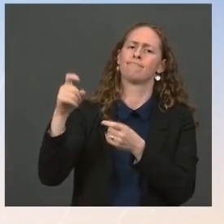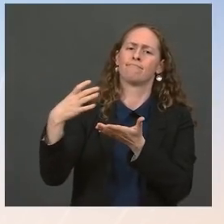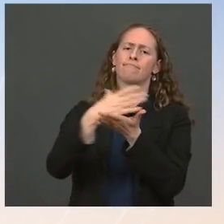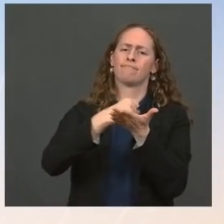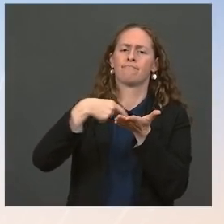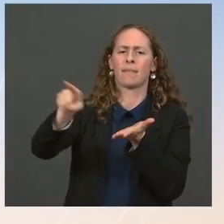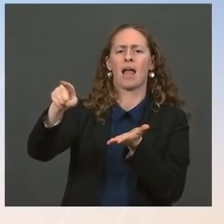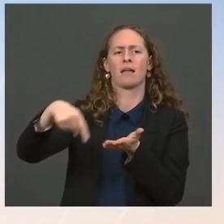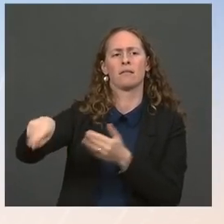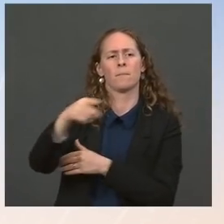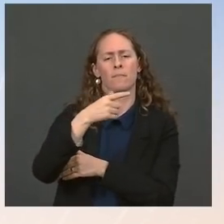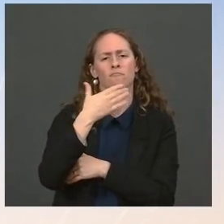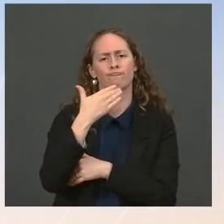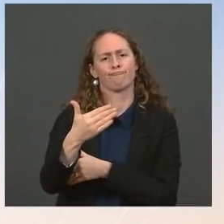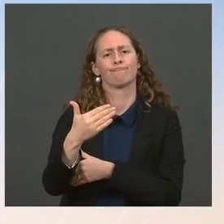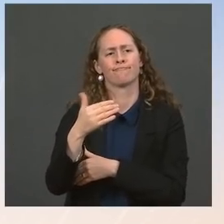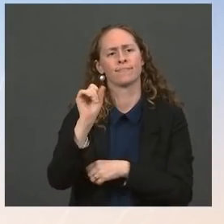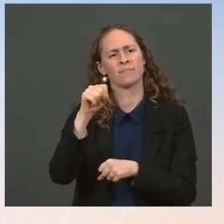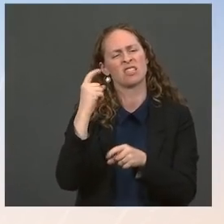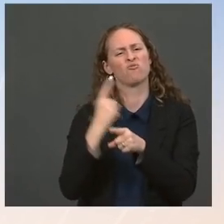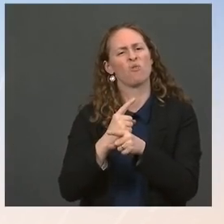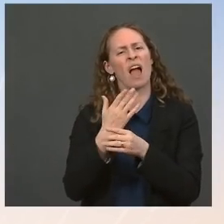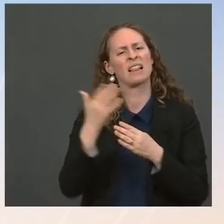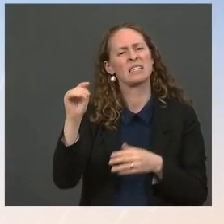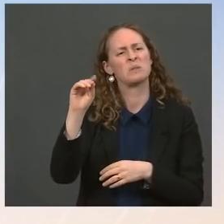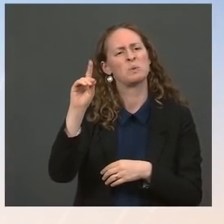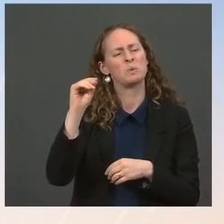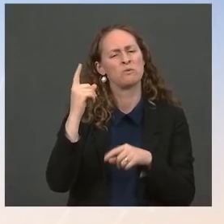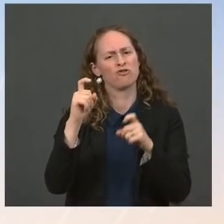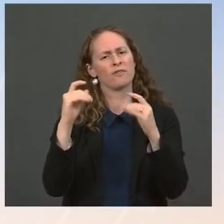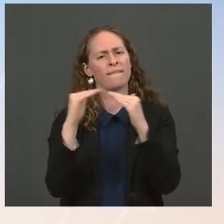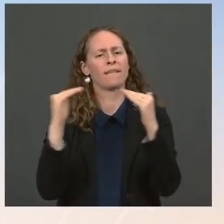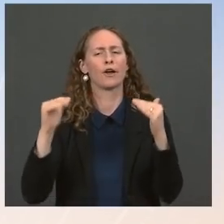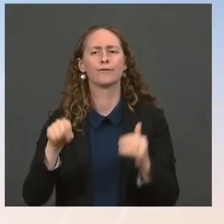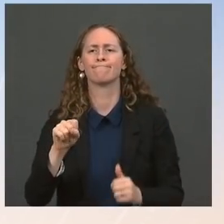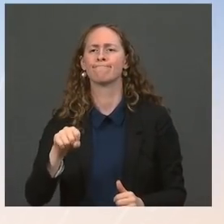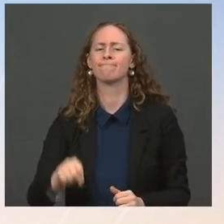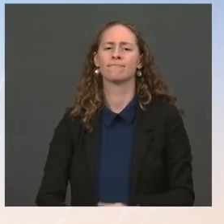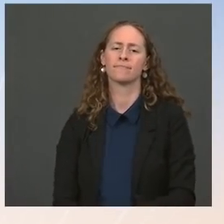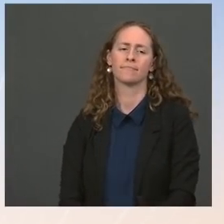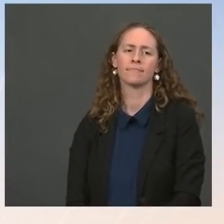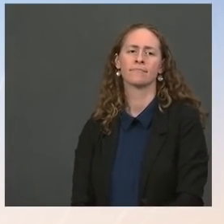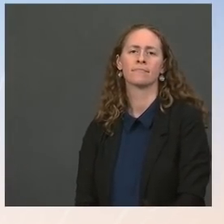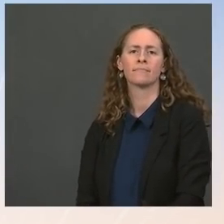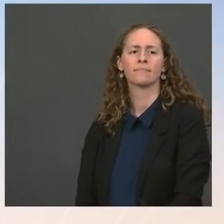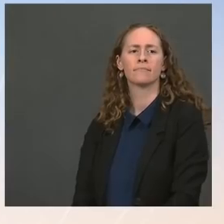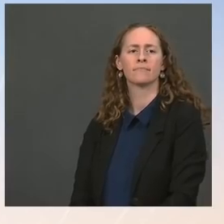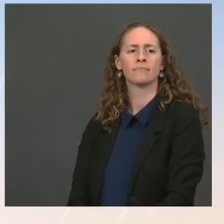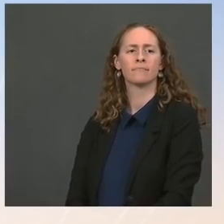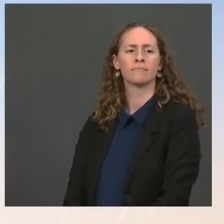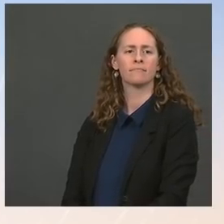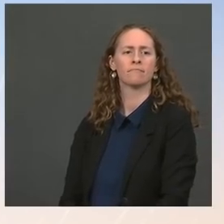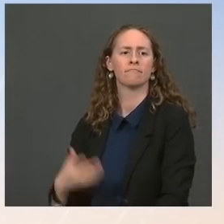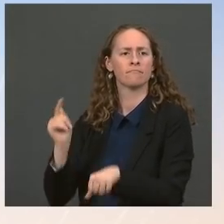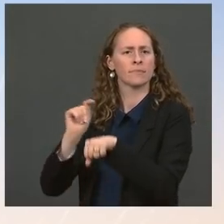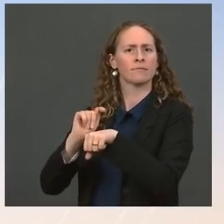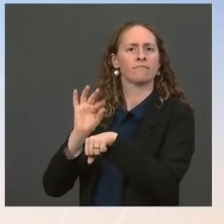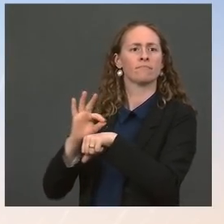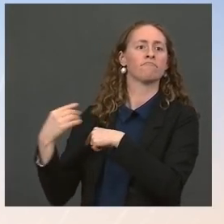Go ahead. The Press: Thanks, Jen. You guys have had this task force since June. There was the executive order back in February.